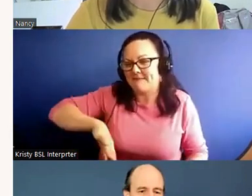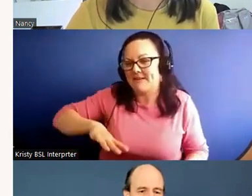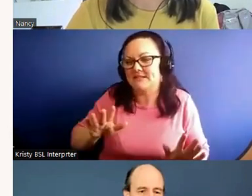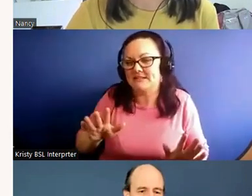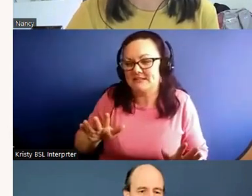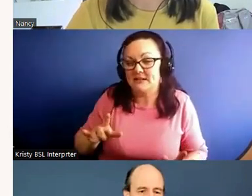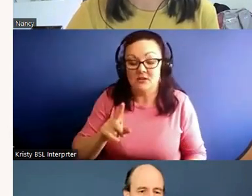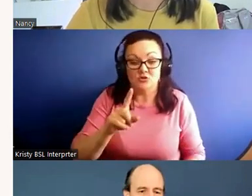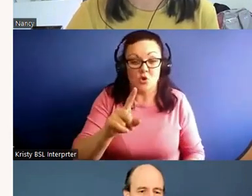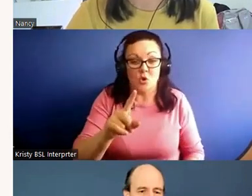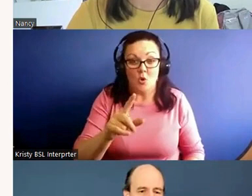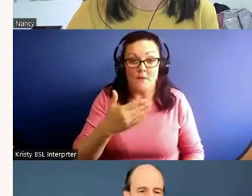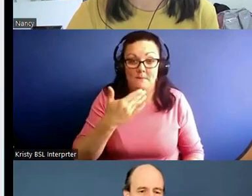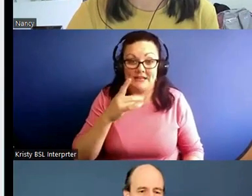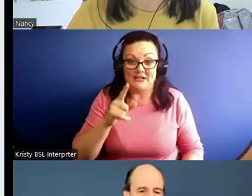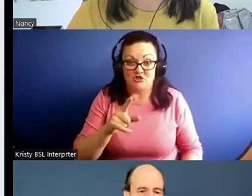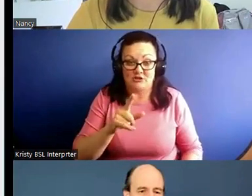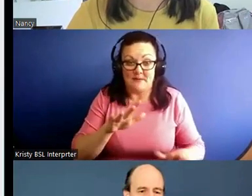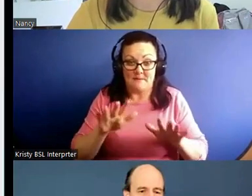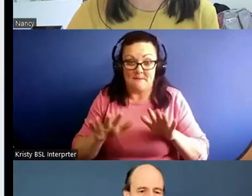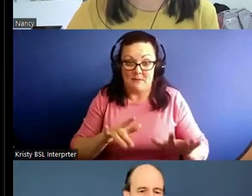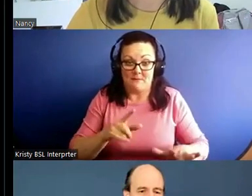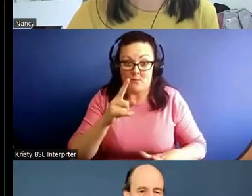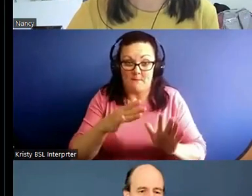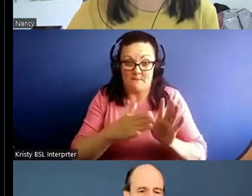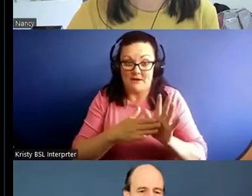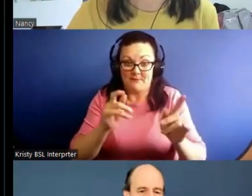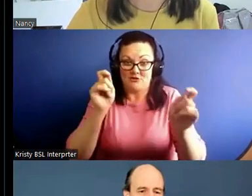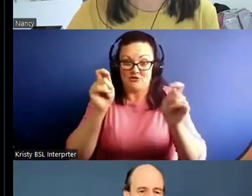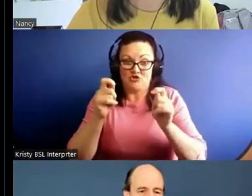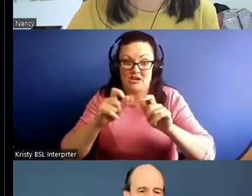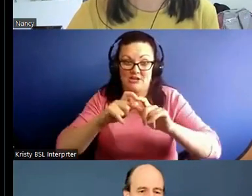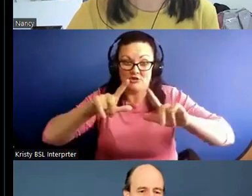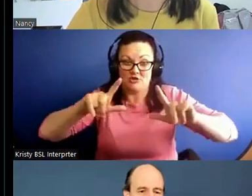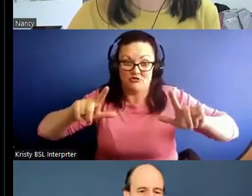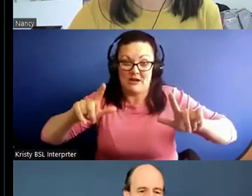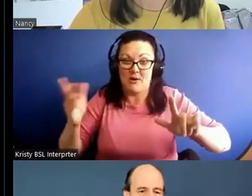I'm going to escape from this one and go back to our Menti.